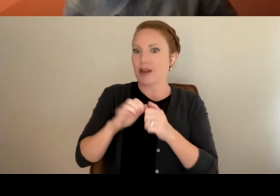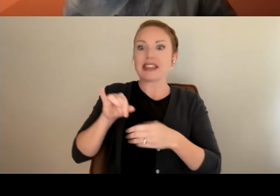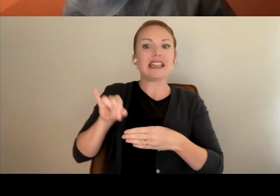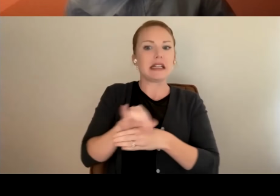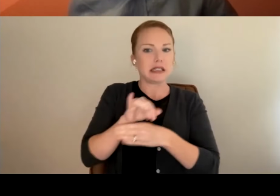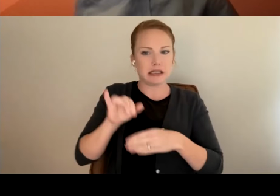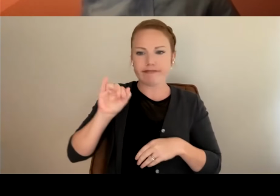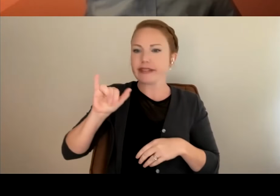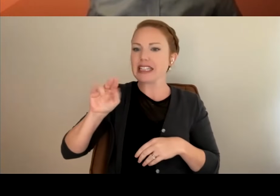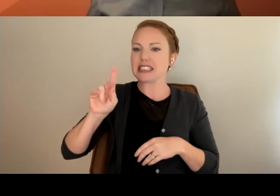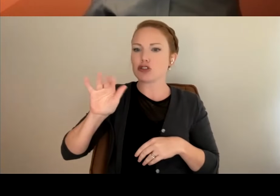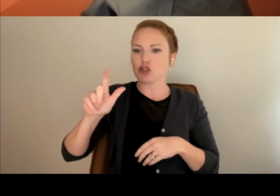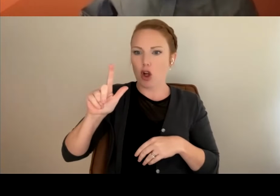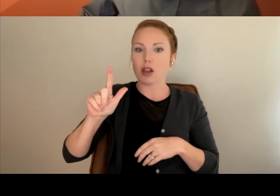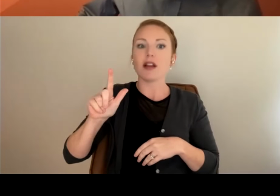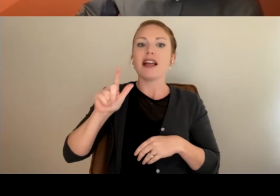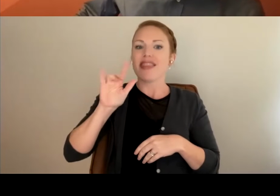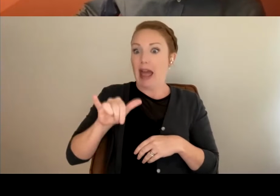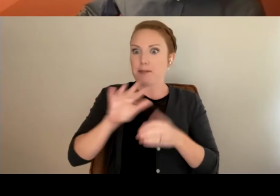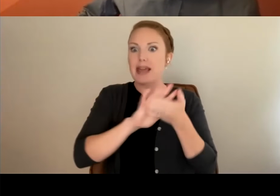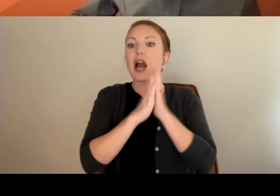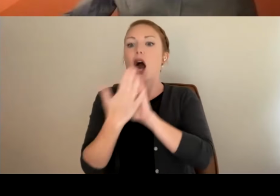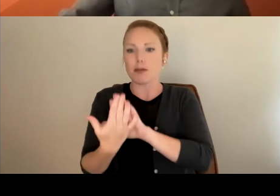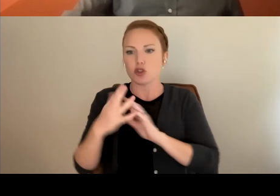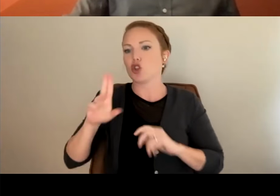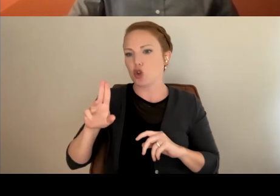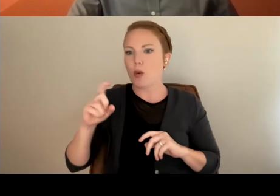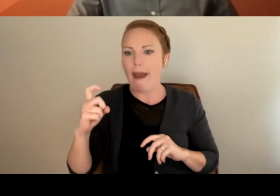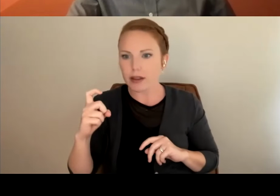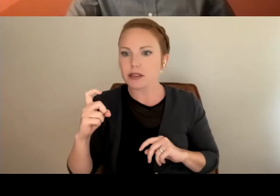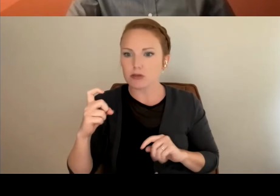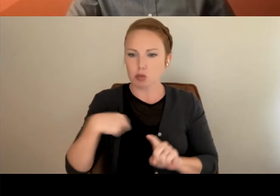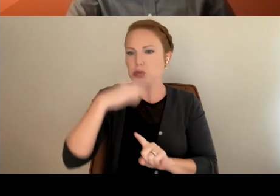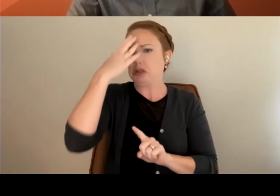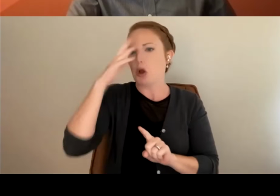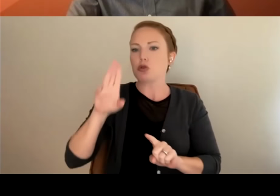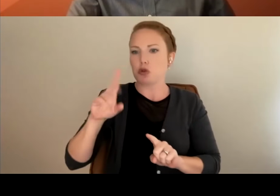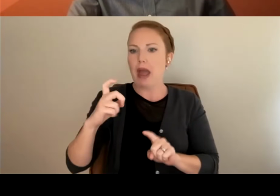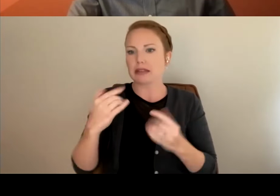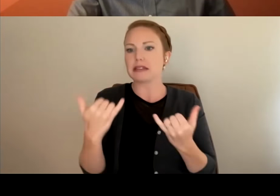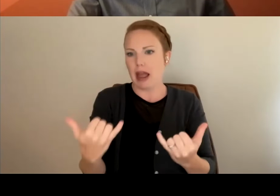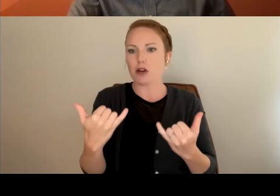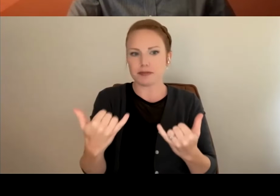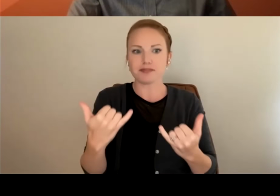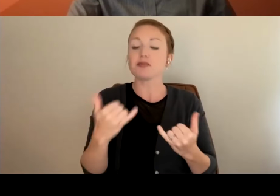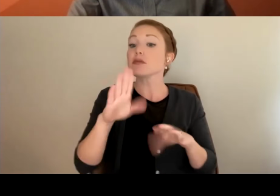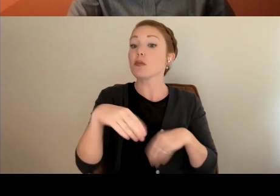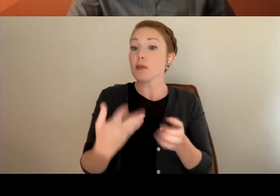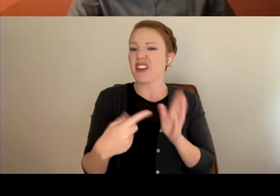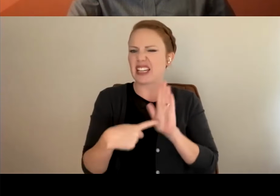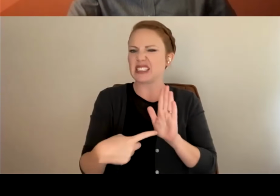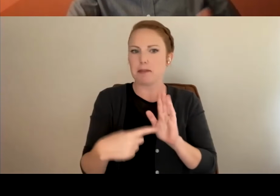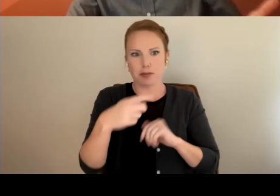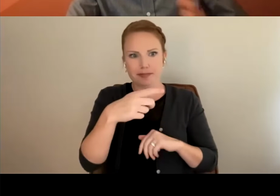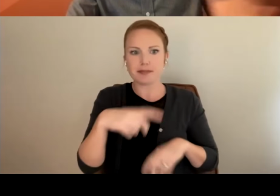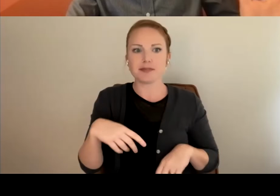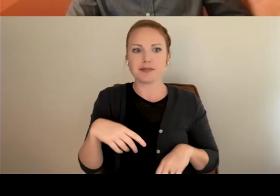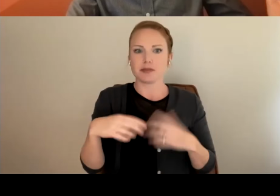we know today as UX. And just to give a example about how far we've come just in the past